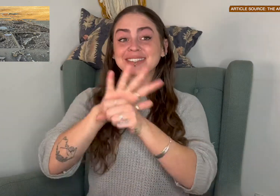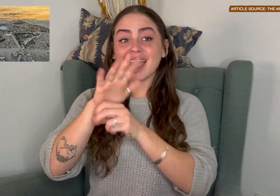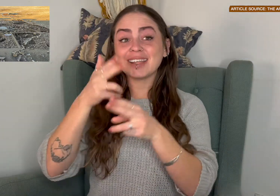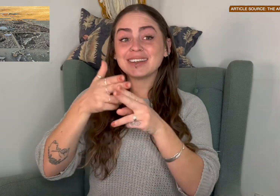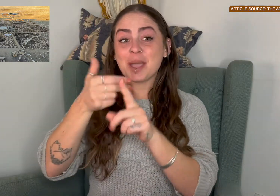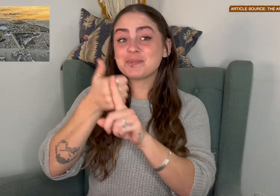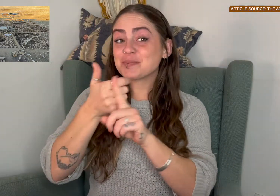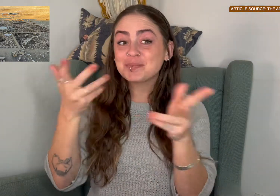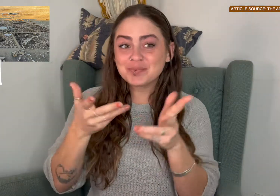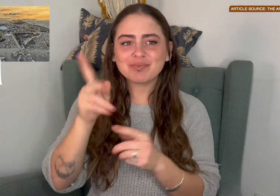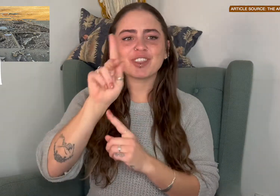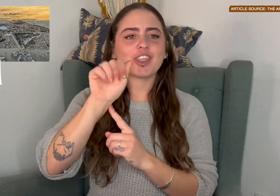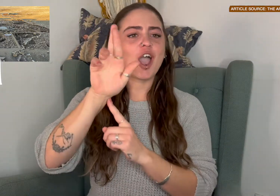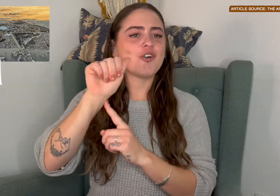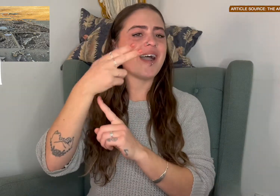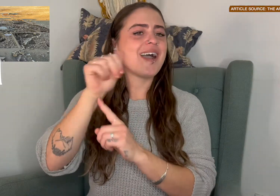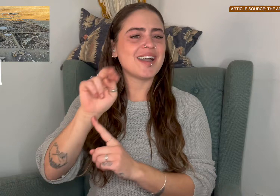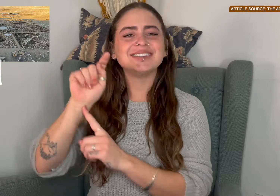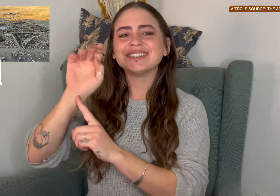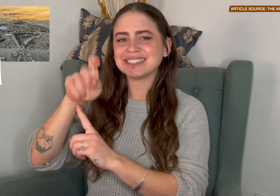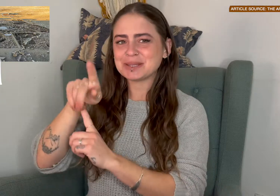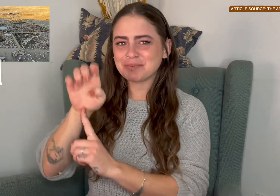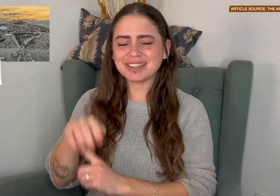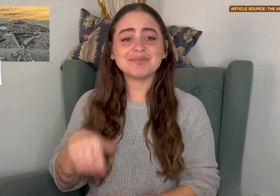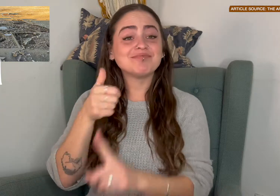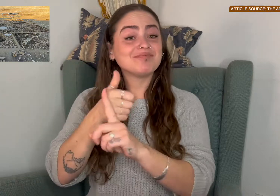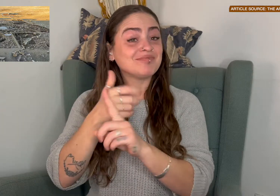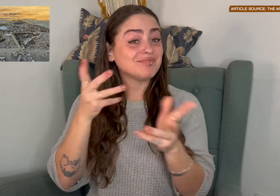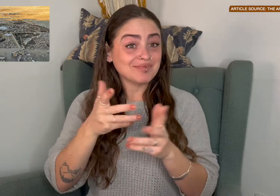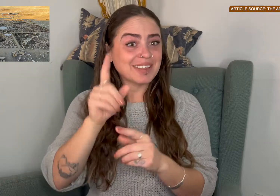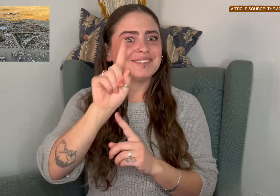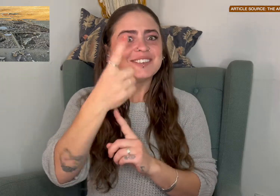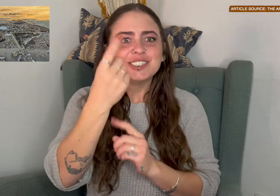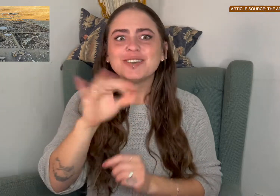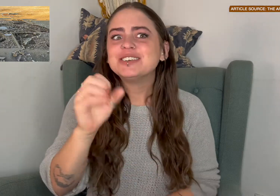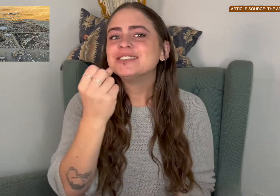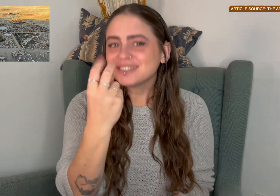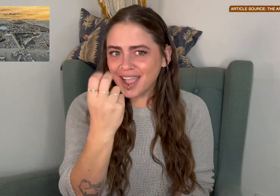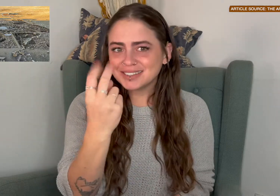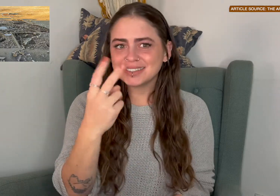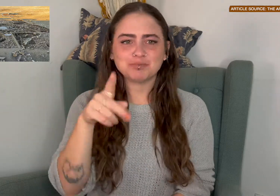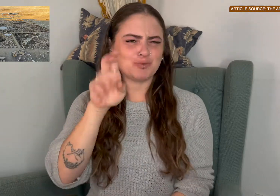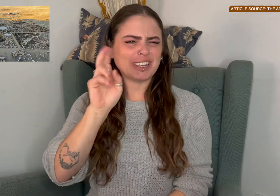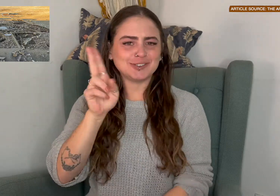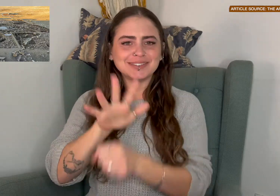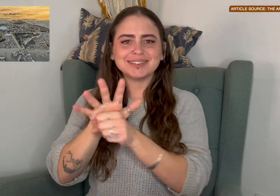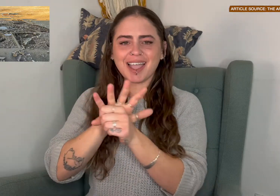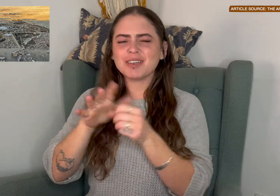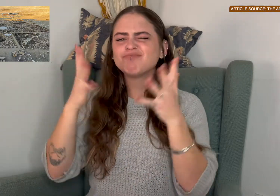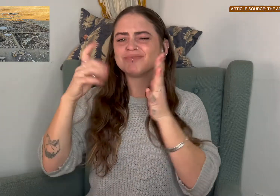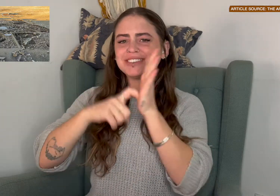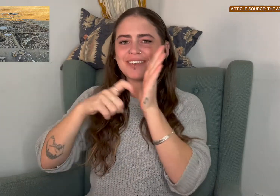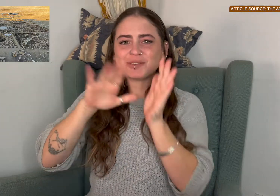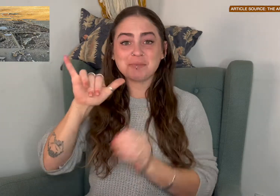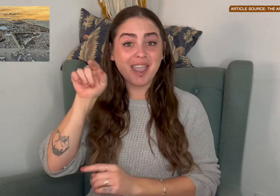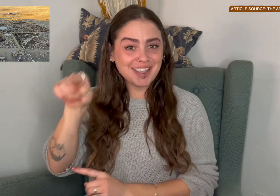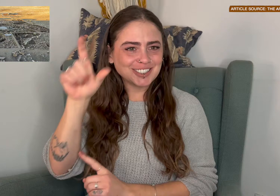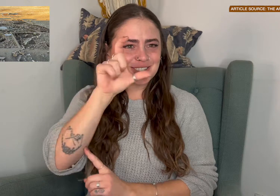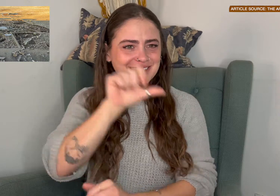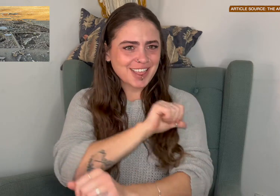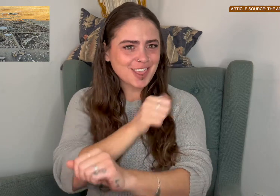Karahan Tepe, the first of a dozen prehistoric sites to be excavated by Turkish authorities